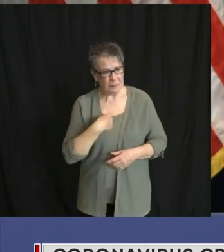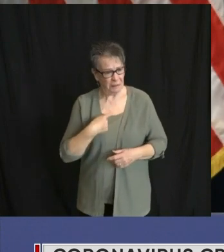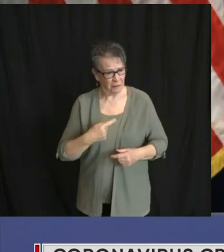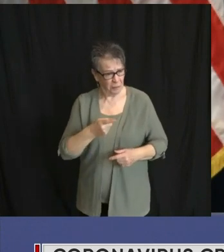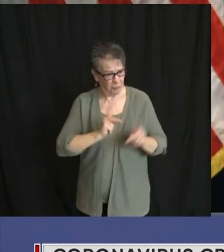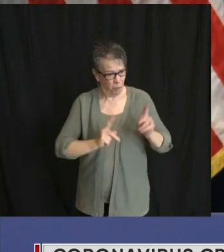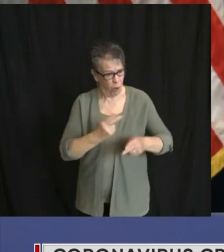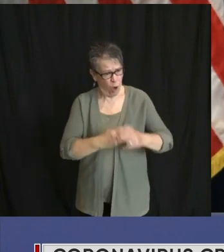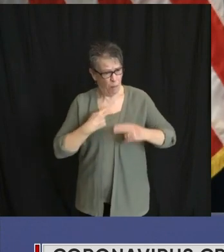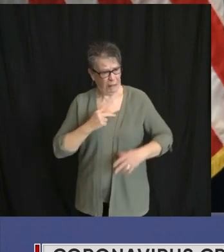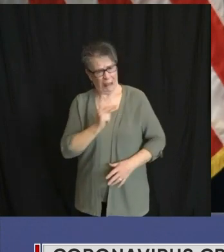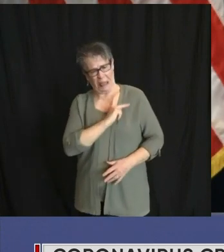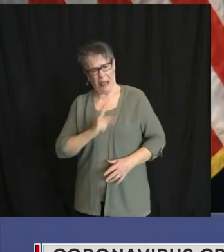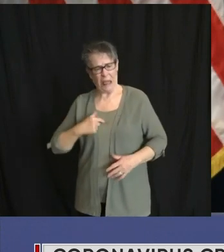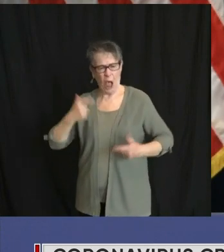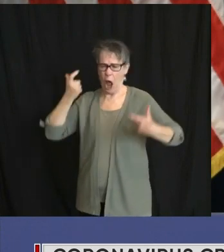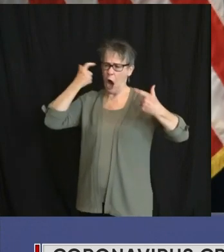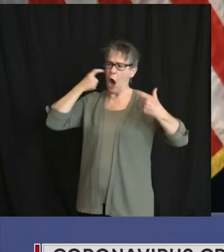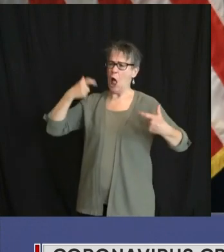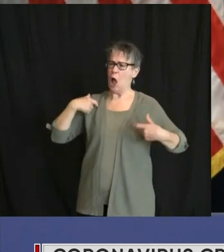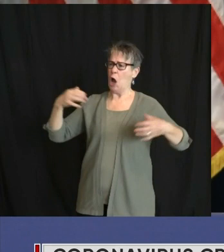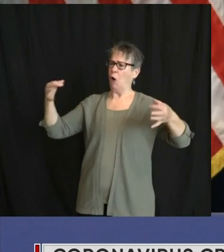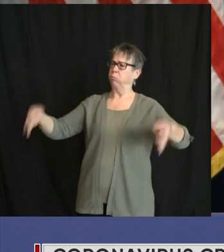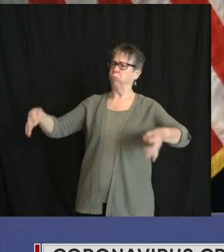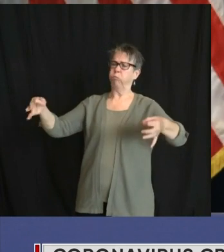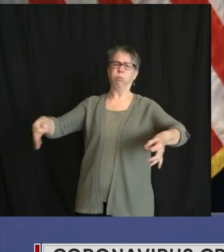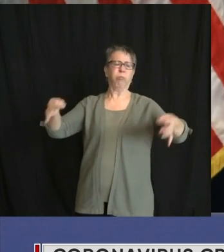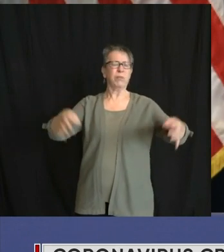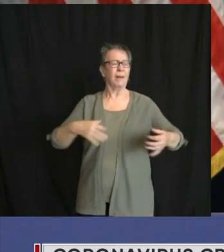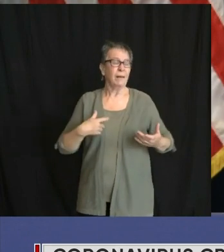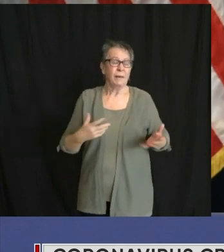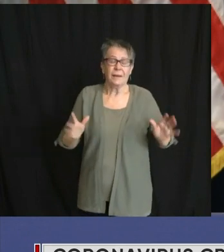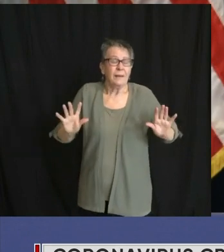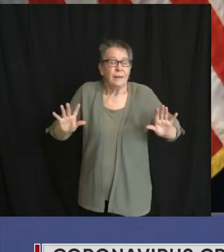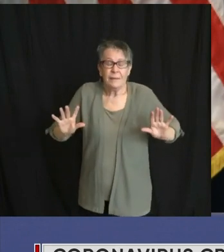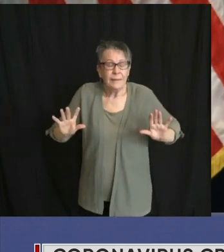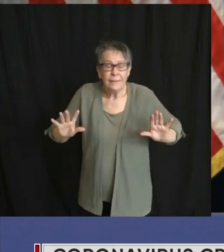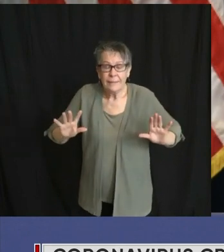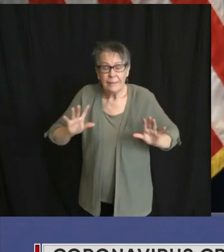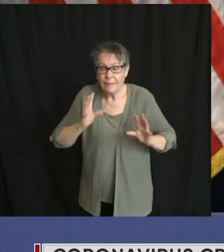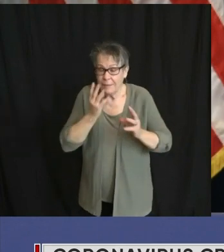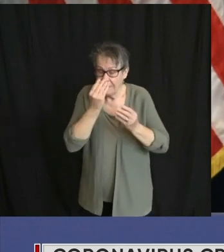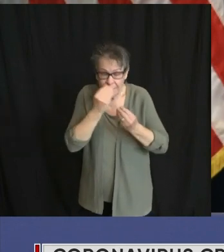IT LITERALLY IS IRRELEVANT TO ME.